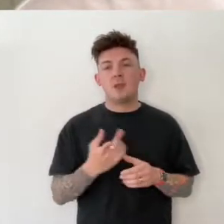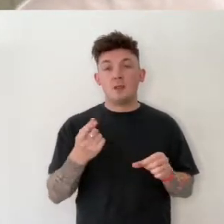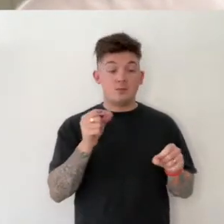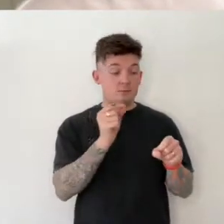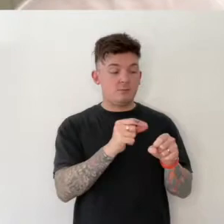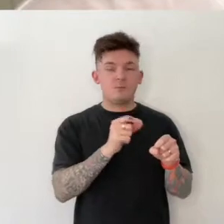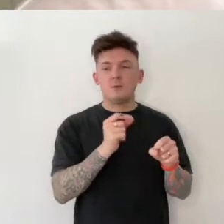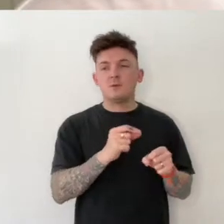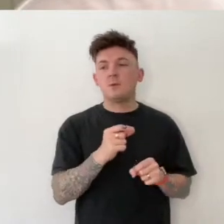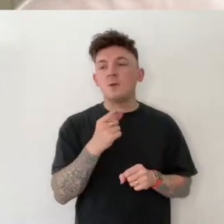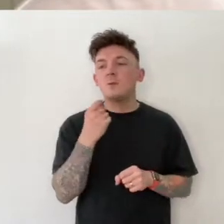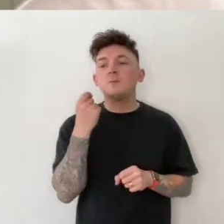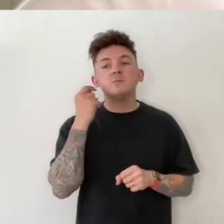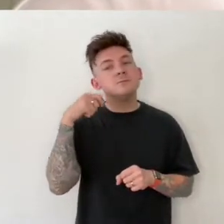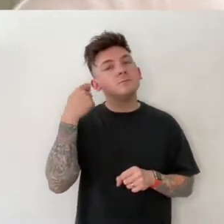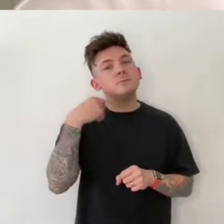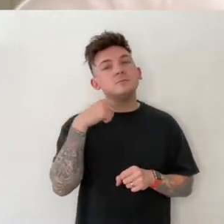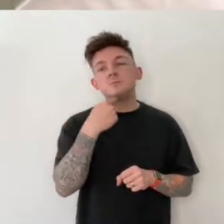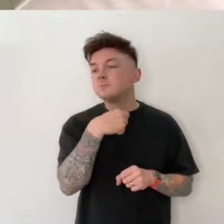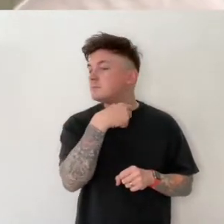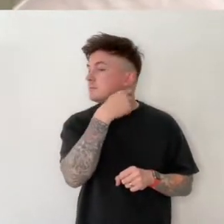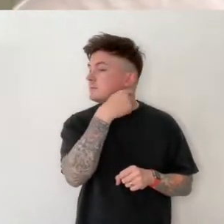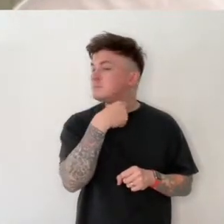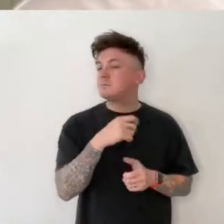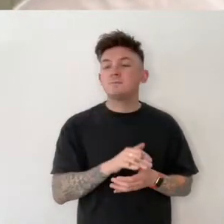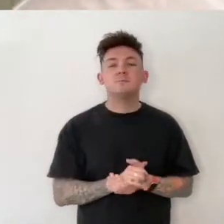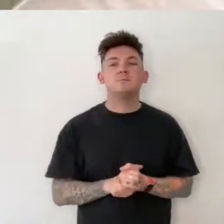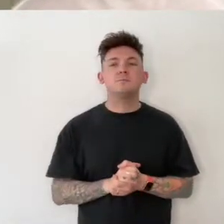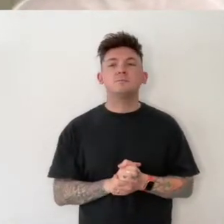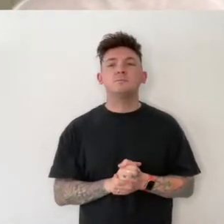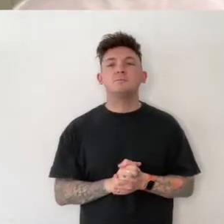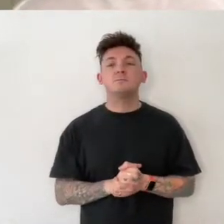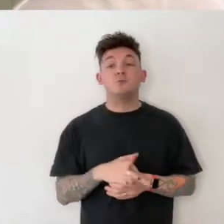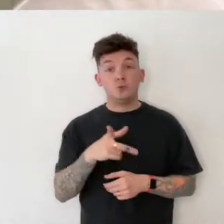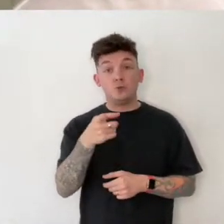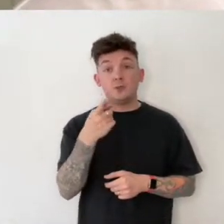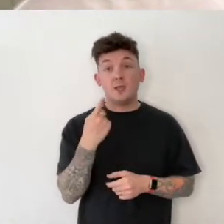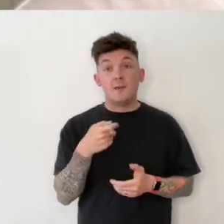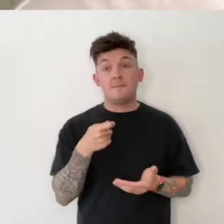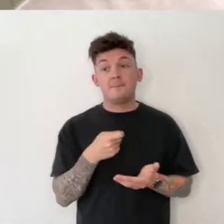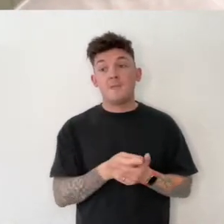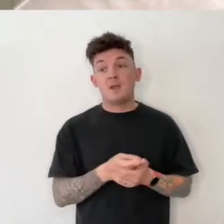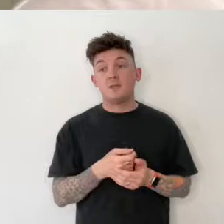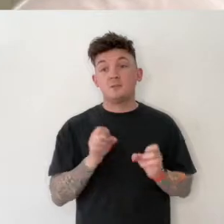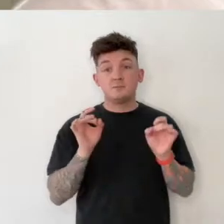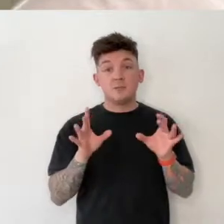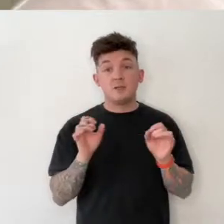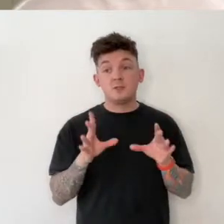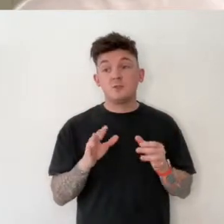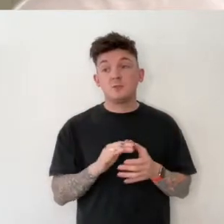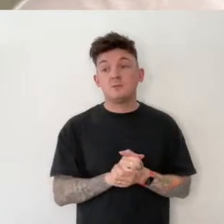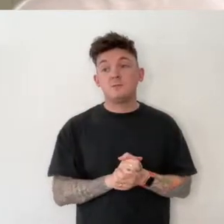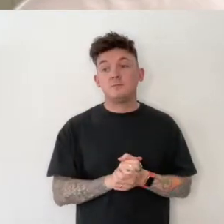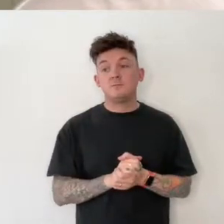and stipple around, and you can buy some more special stuff right again from MAC in this